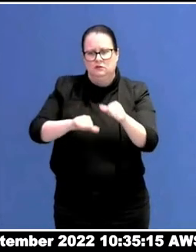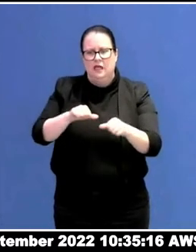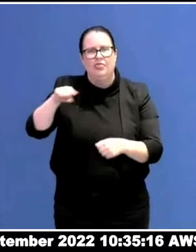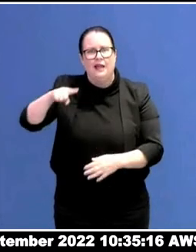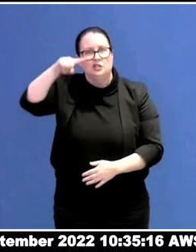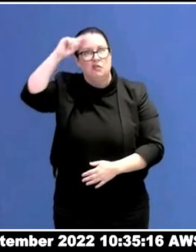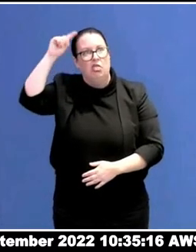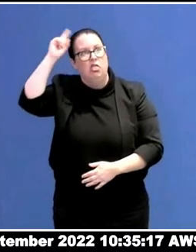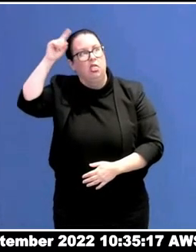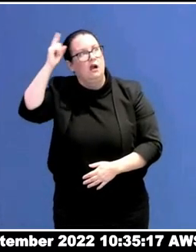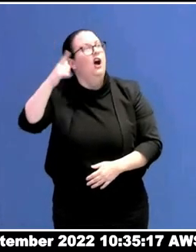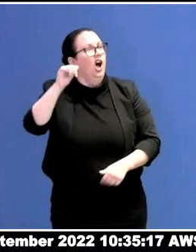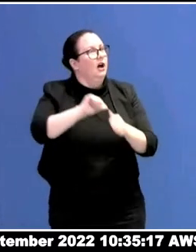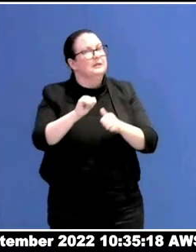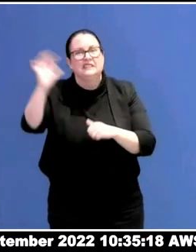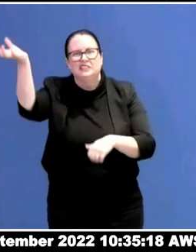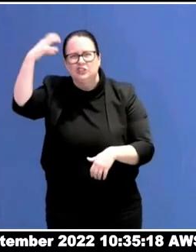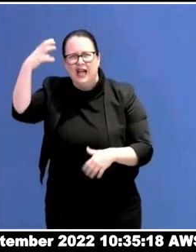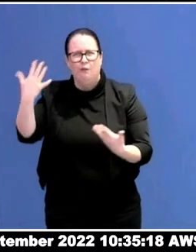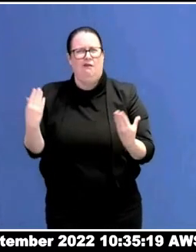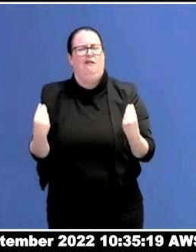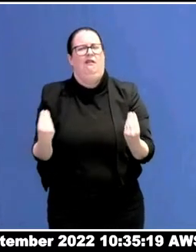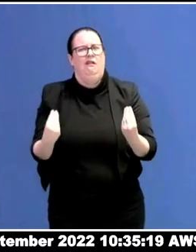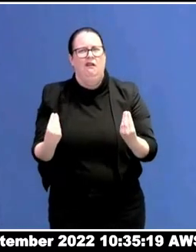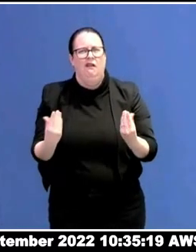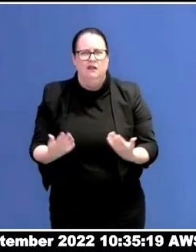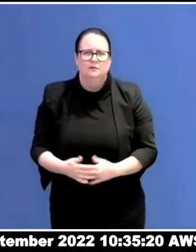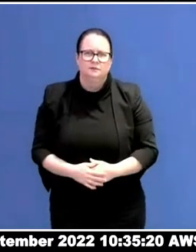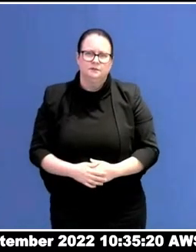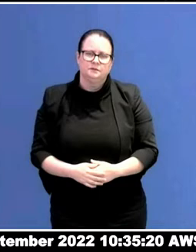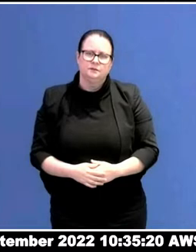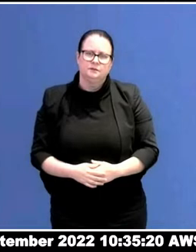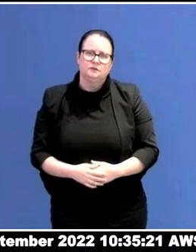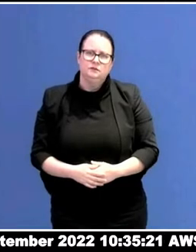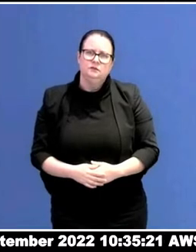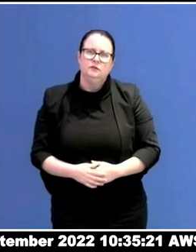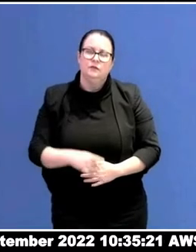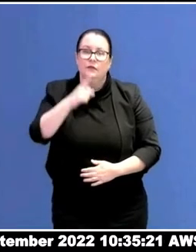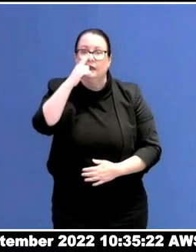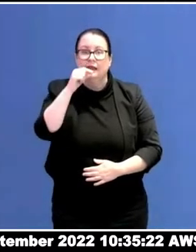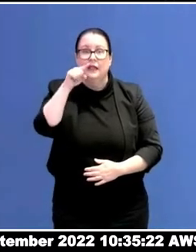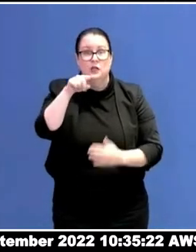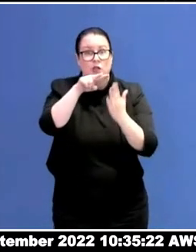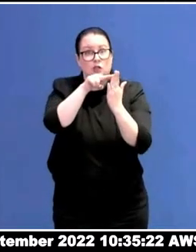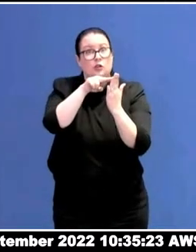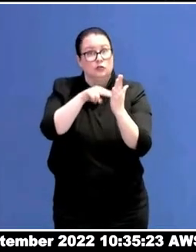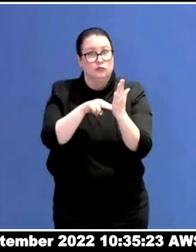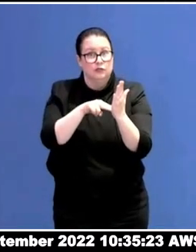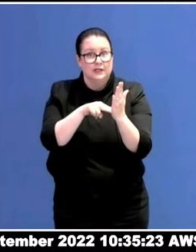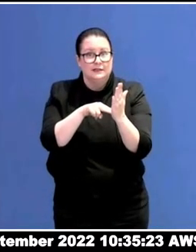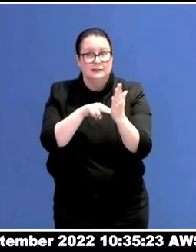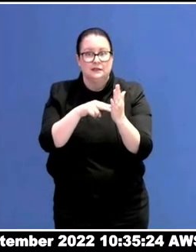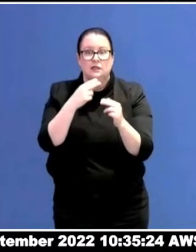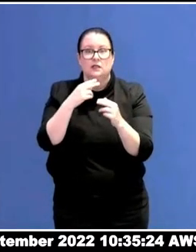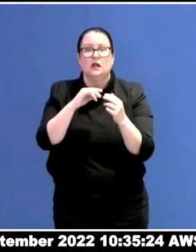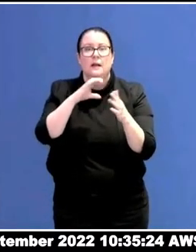Can I invite you to read out loud to those observing this hearing paragraph 55.